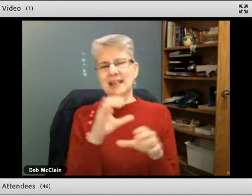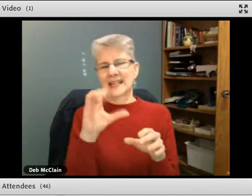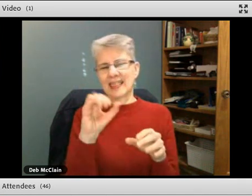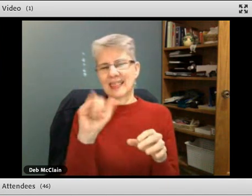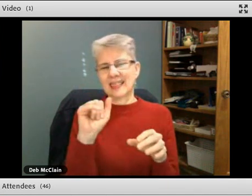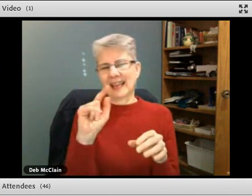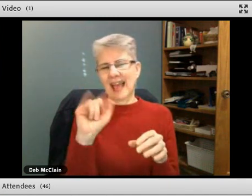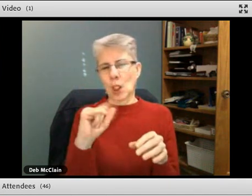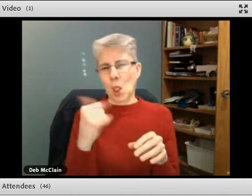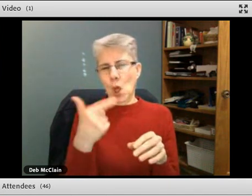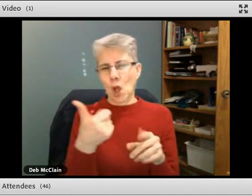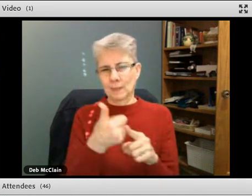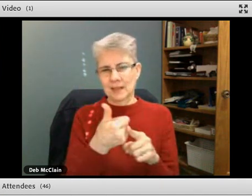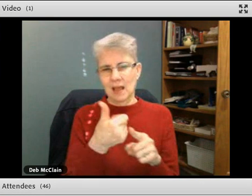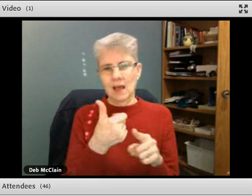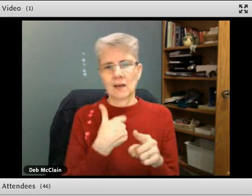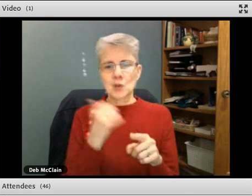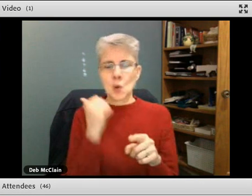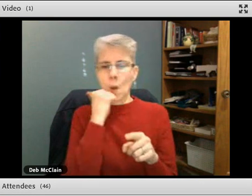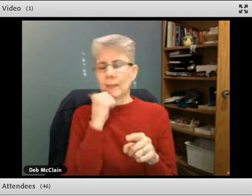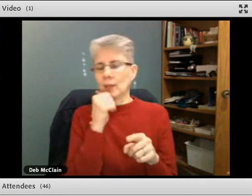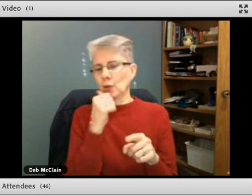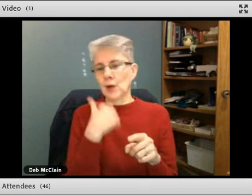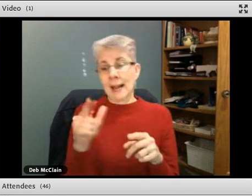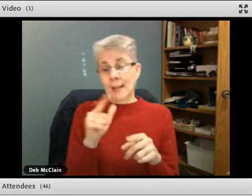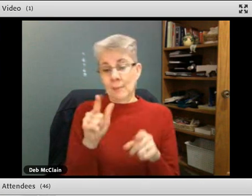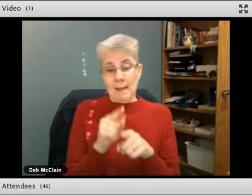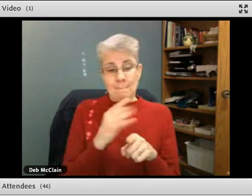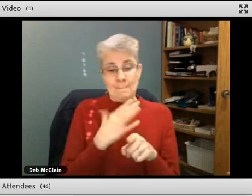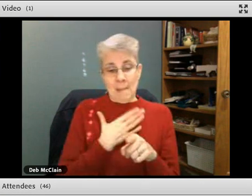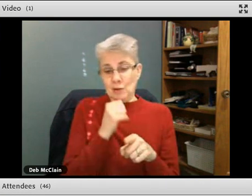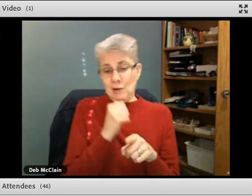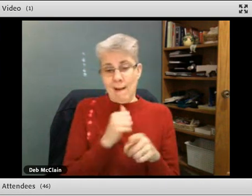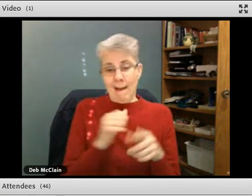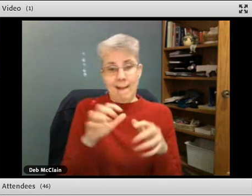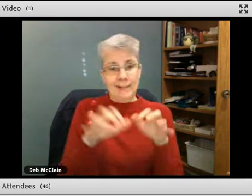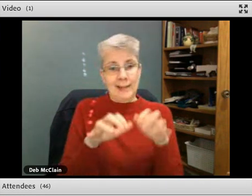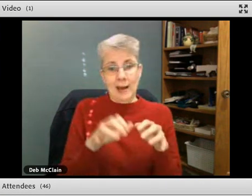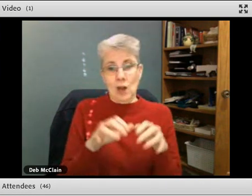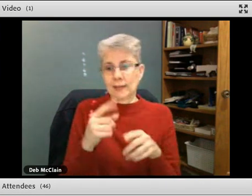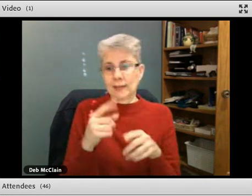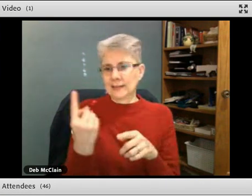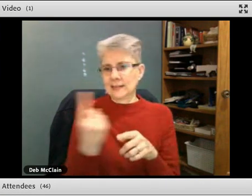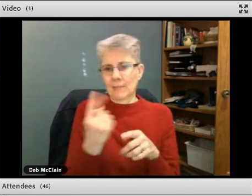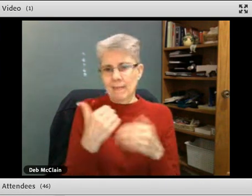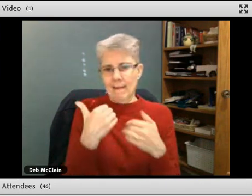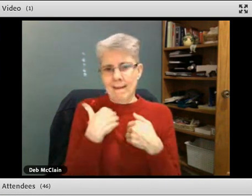you're not cataloging an item that has CIP data because the cataloging has already been done.